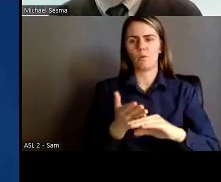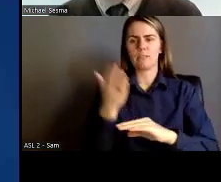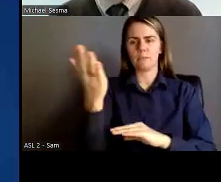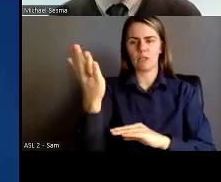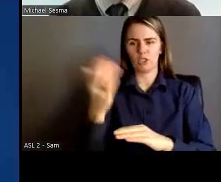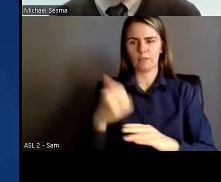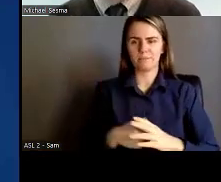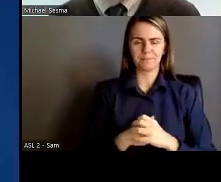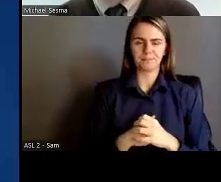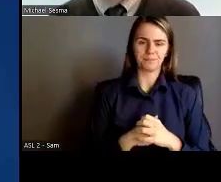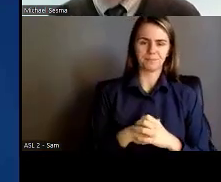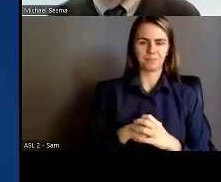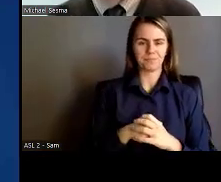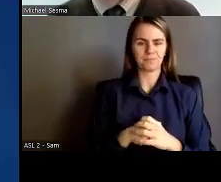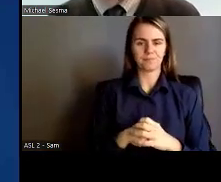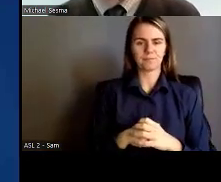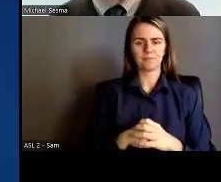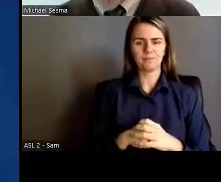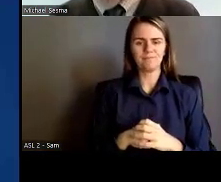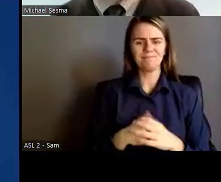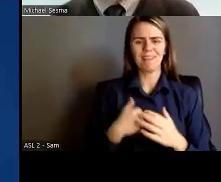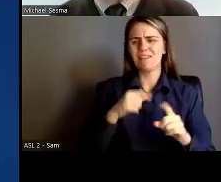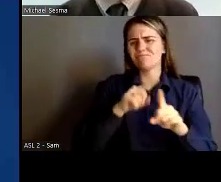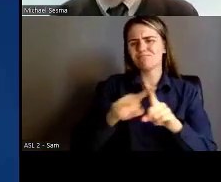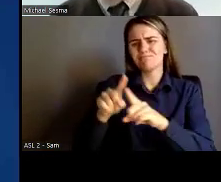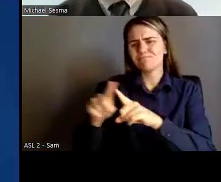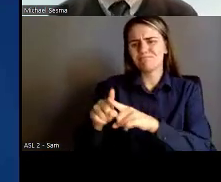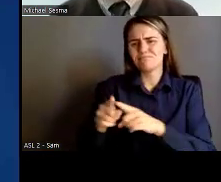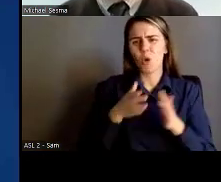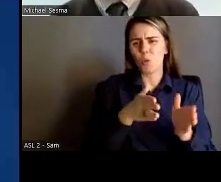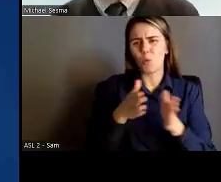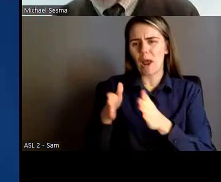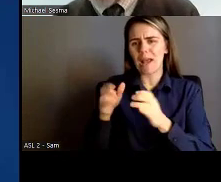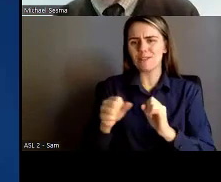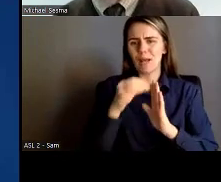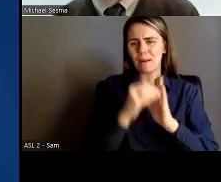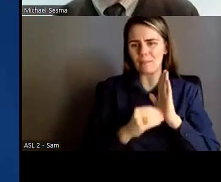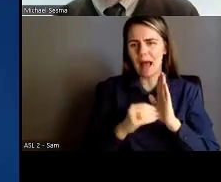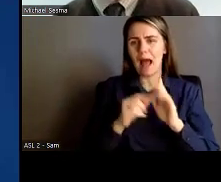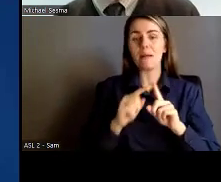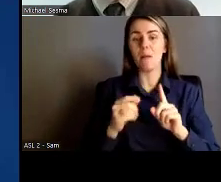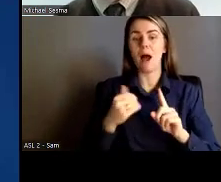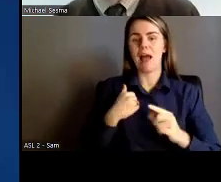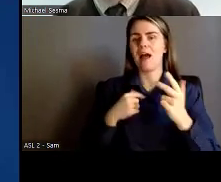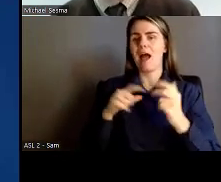So there's several different ways that you can apply, but you have to access on of these ways to prepare your application